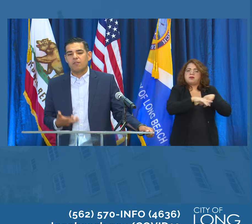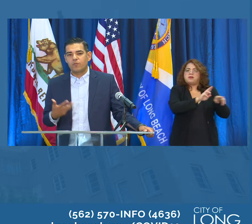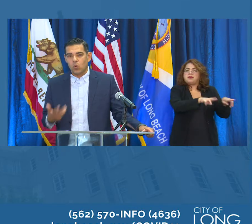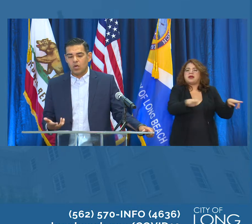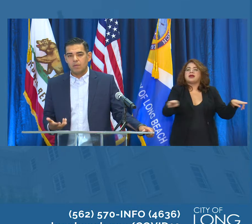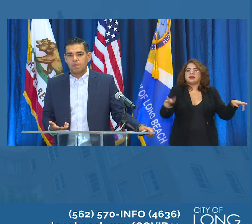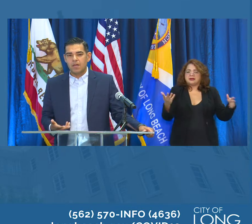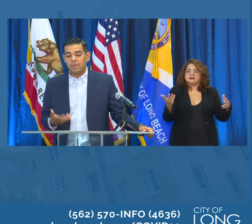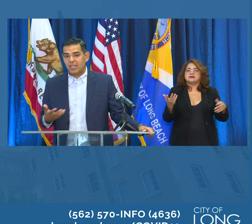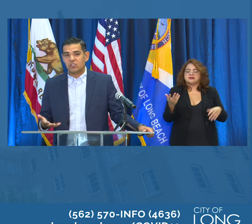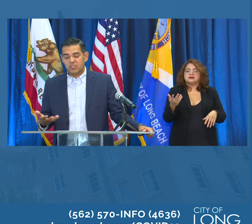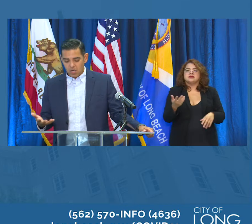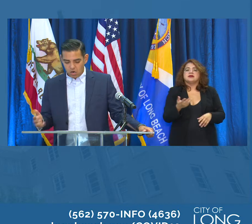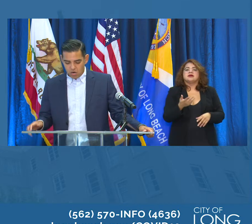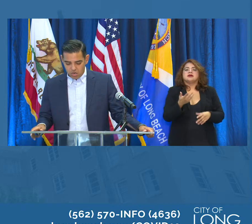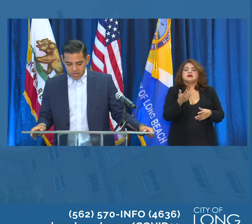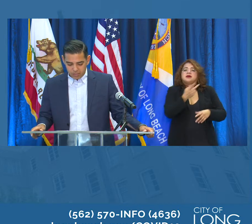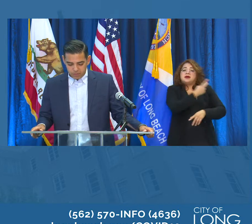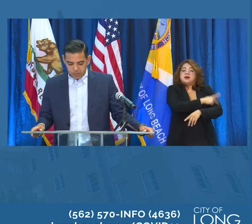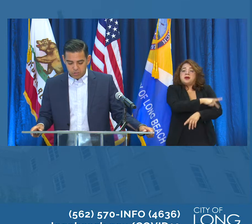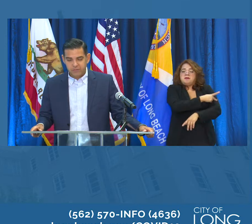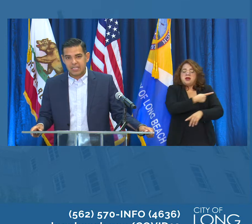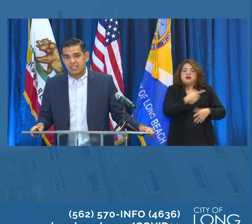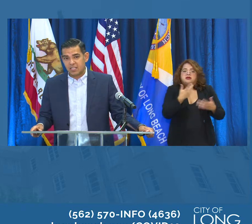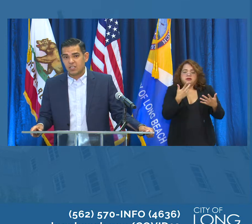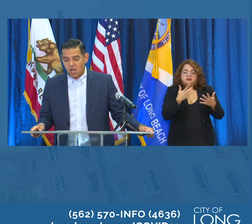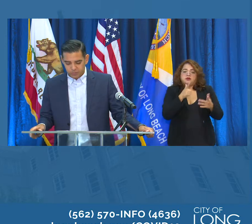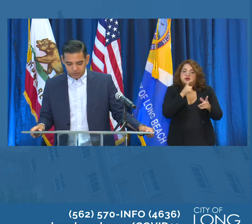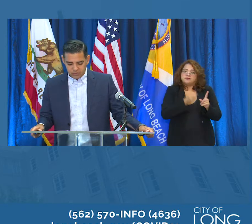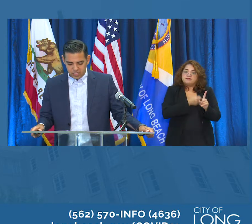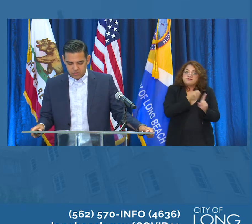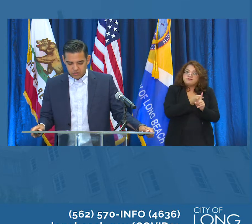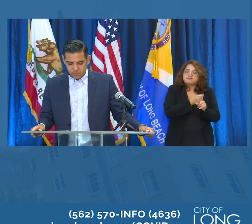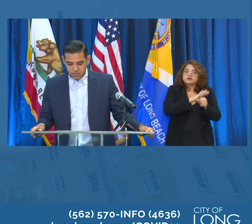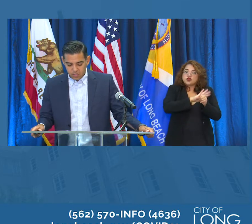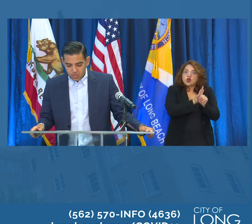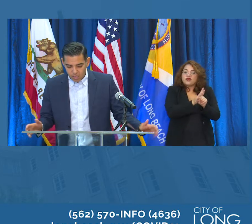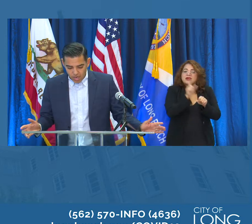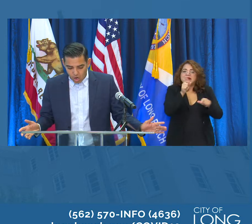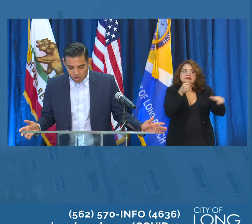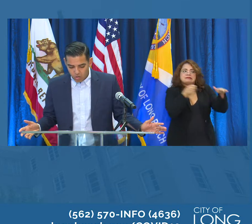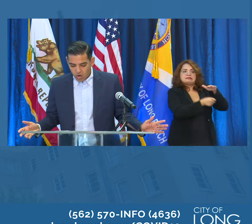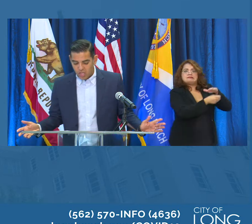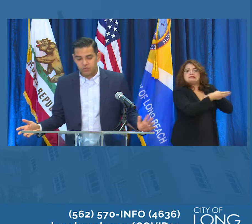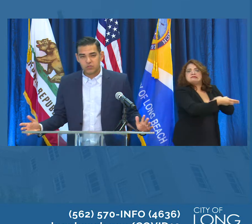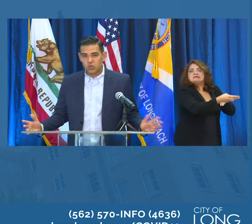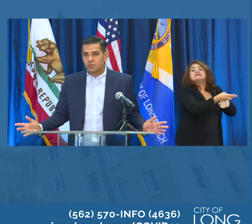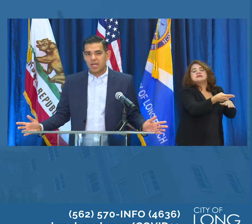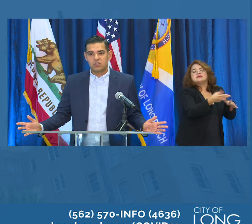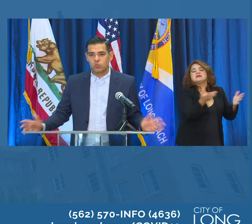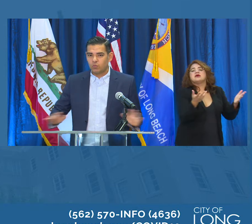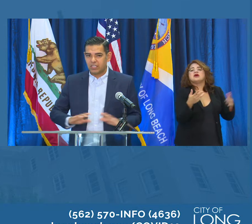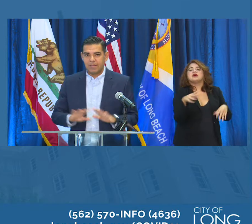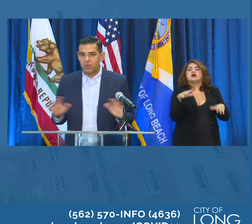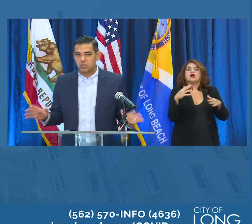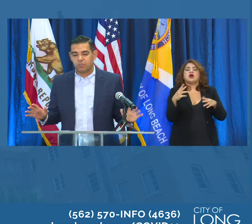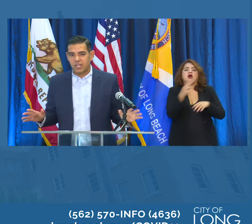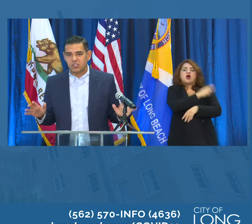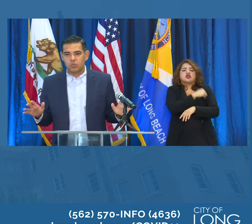for patients that are experiencing COVID-19 that need hospitalization. Our hospital surge beds, we would keep those in place.